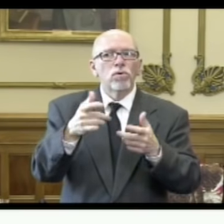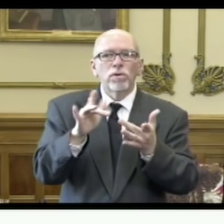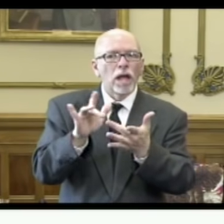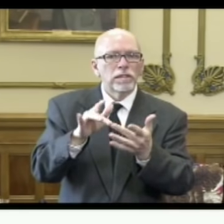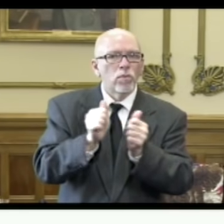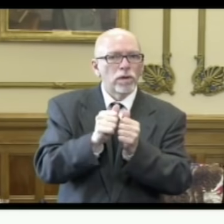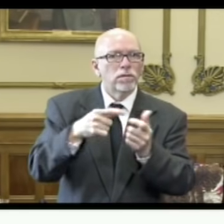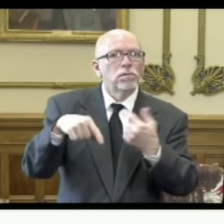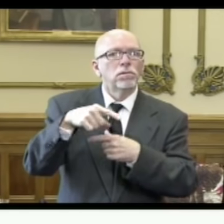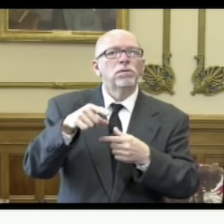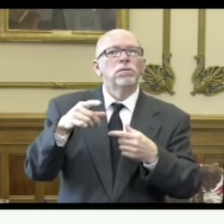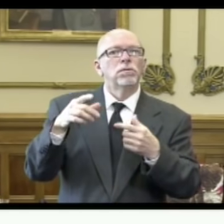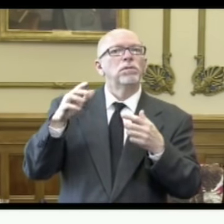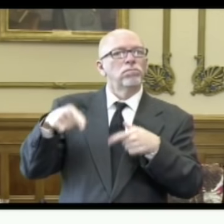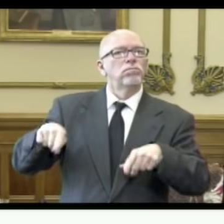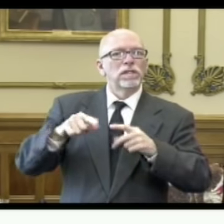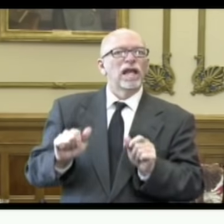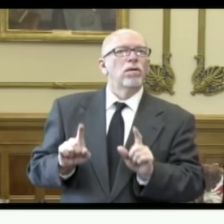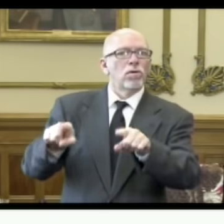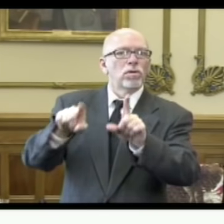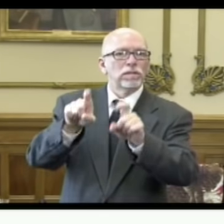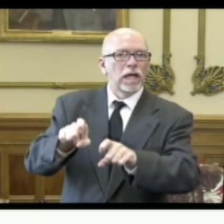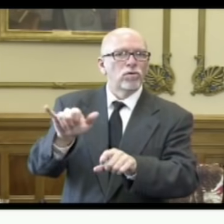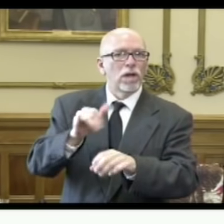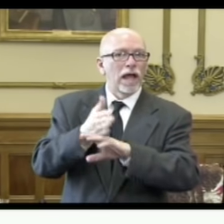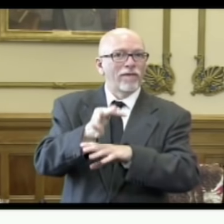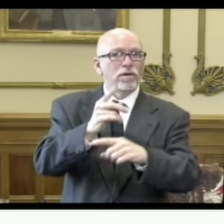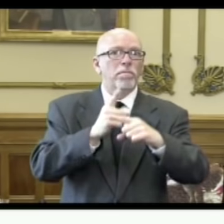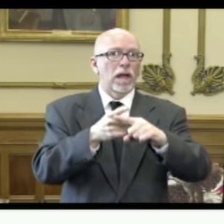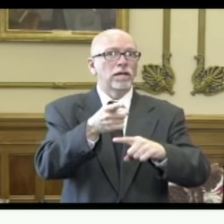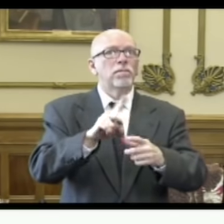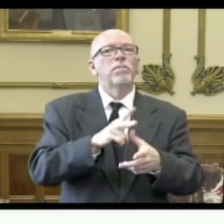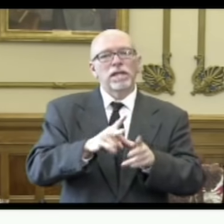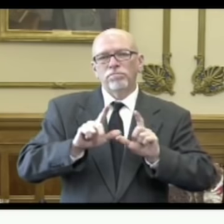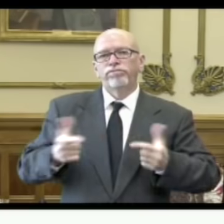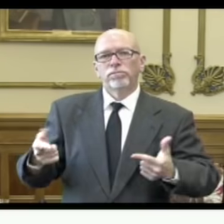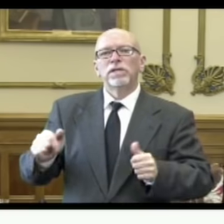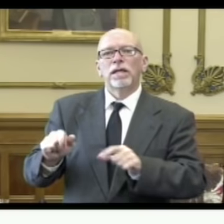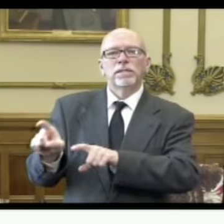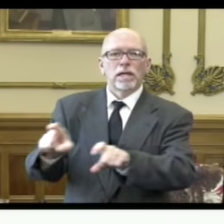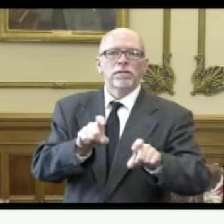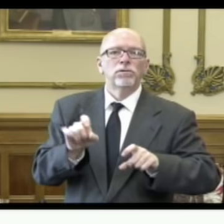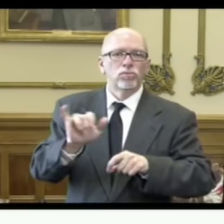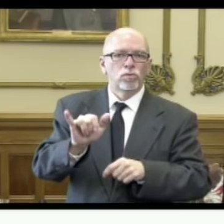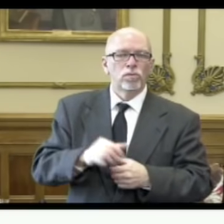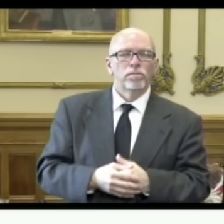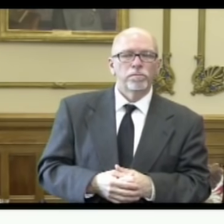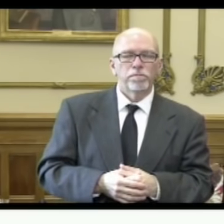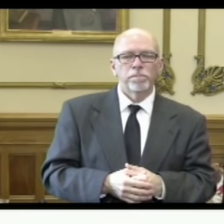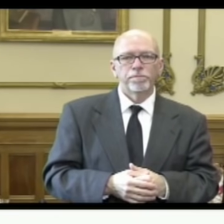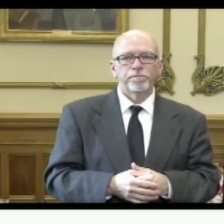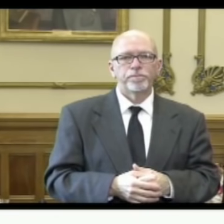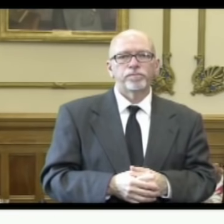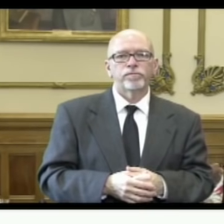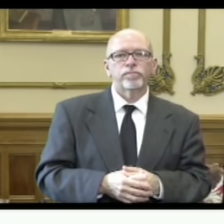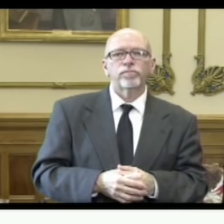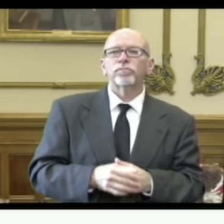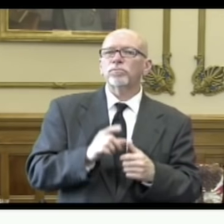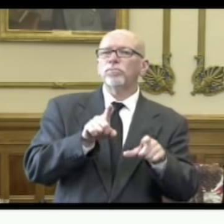CONTACTS. INFECTED PERCENT SO IF YOU ARE SOMEBODY WHO MAY BE YOUR FAMILY MEMBER OR SOMEONE THAT YOU HAVE BEEN IN CLOSE CONTACT WITH IN THE COMMUNITY